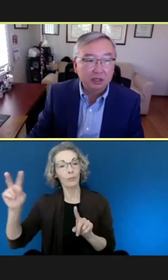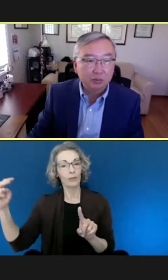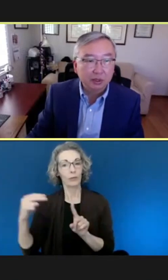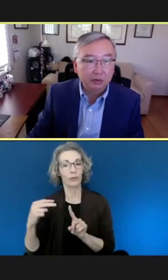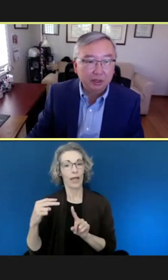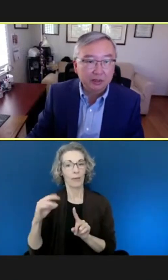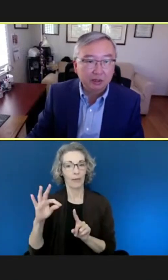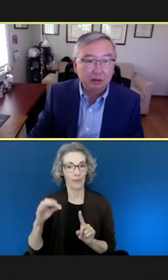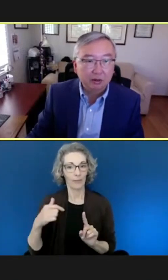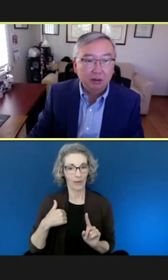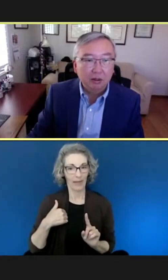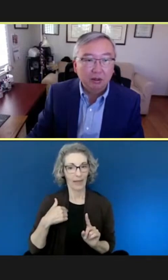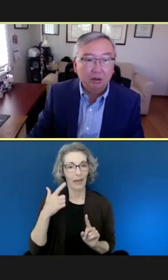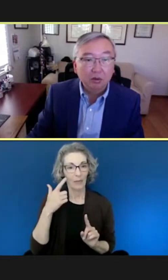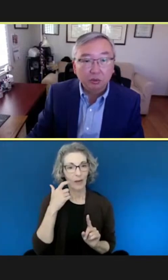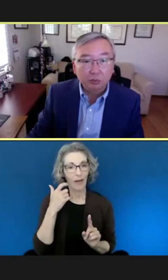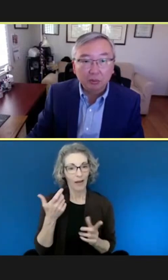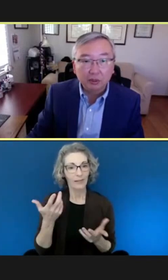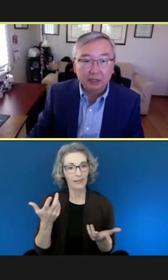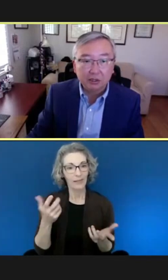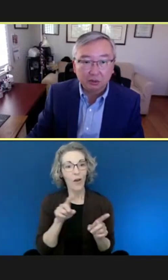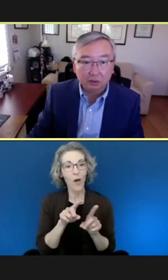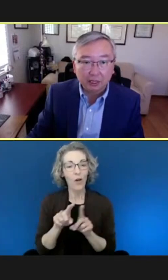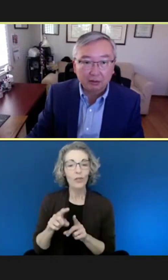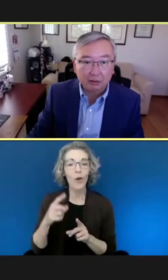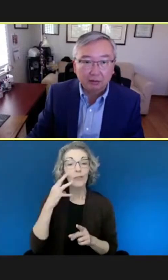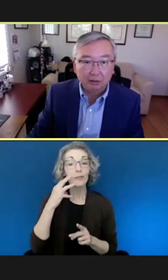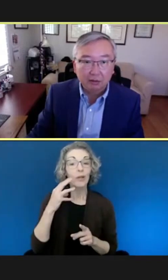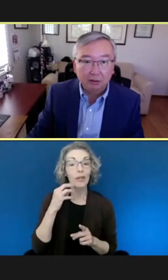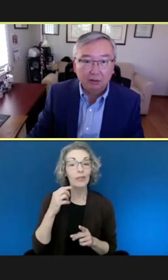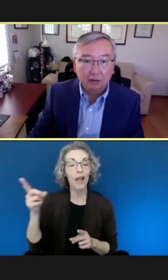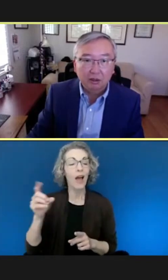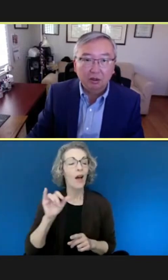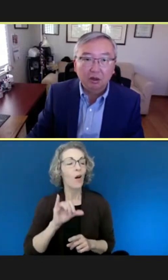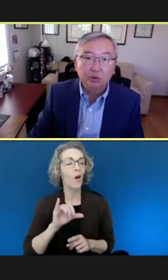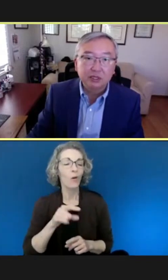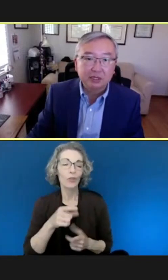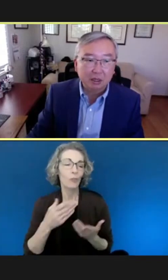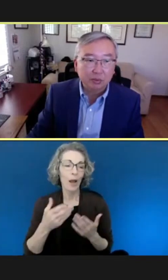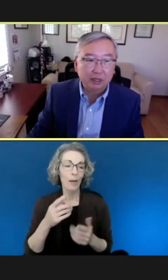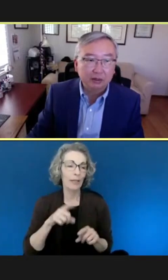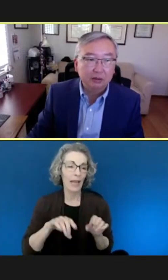because they also experienced, you probably can't do that,